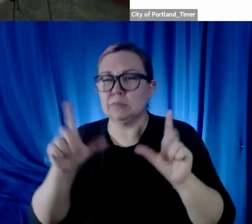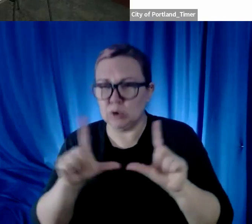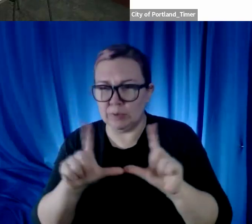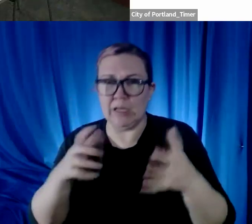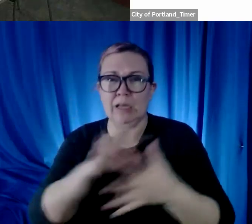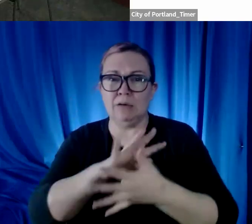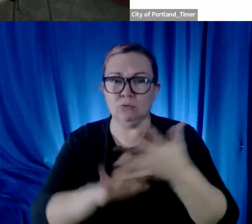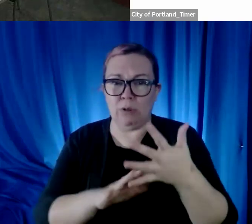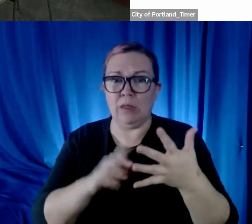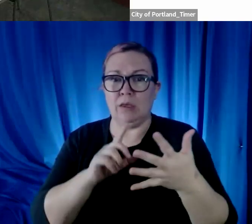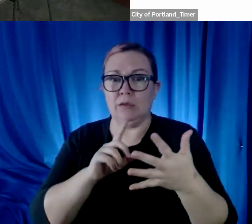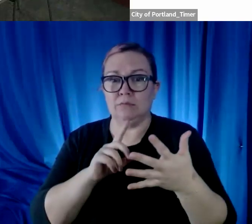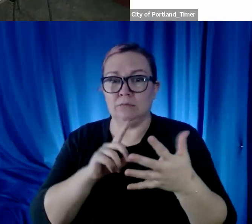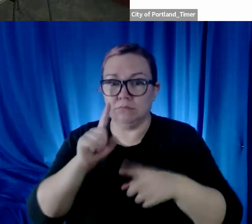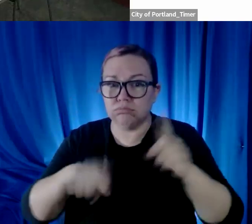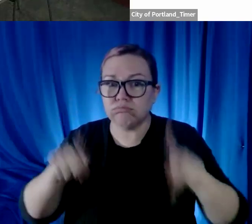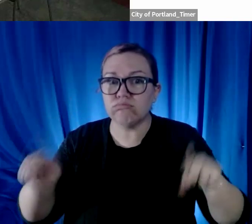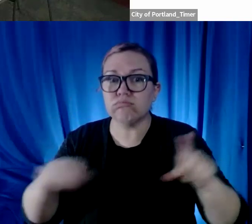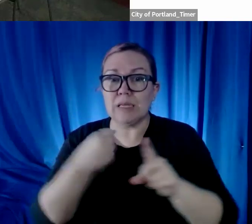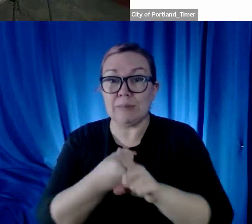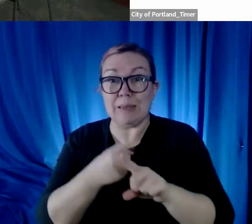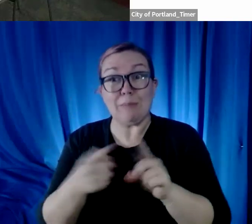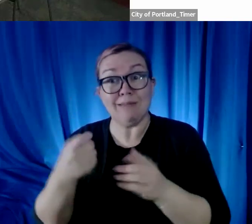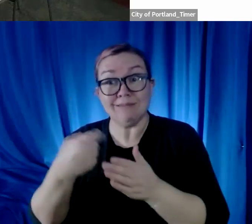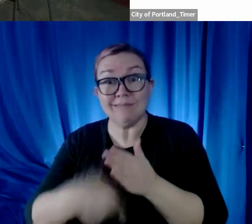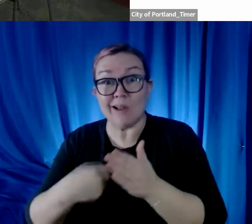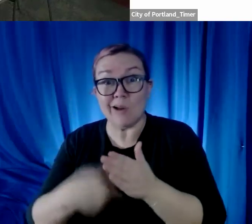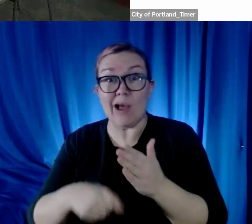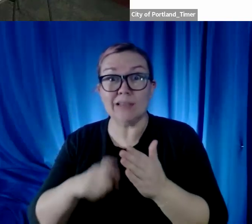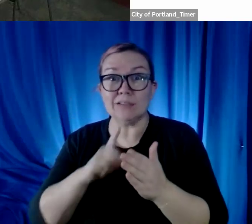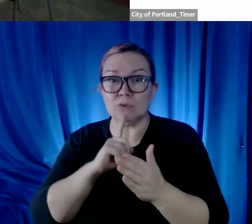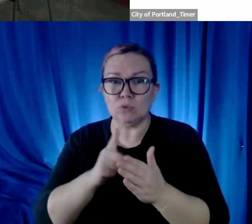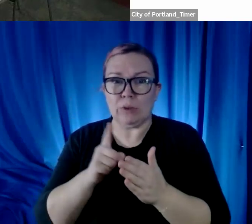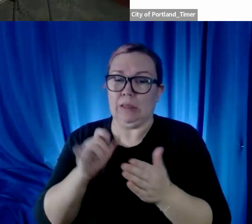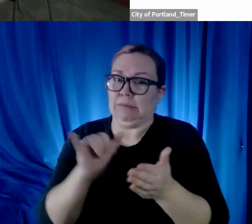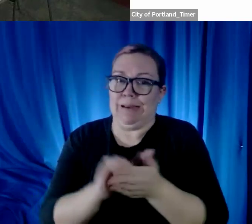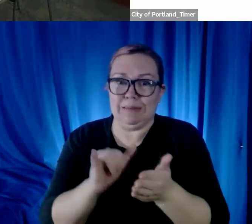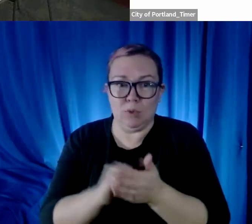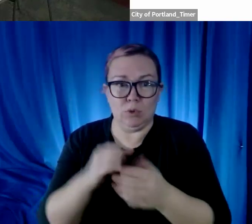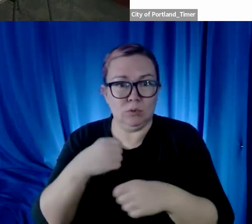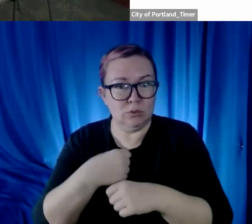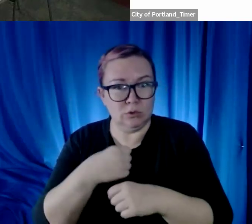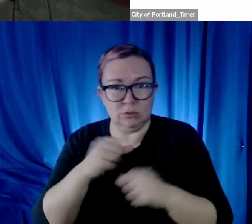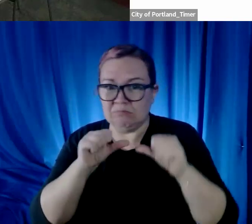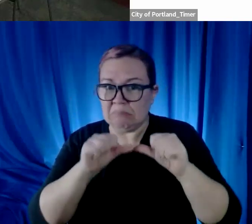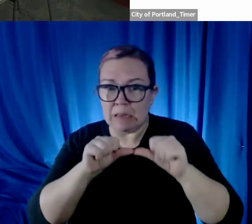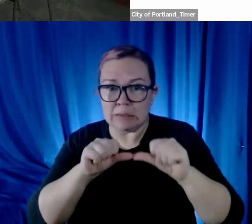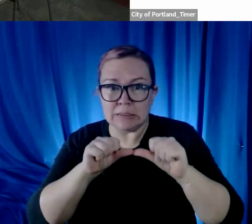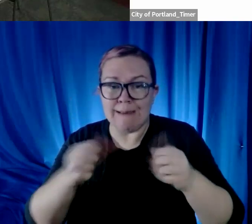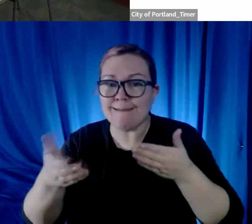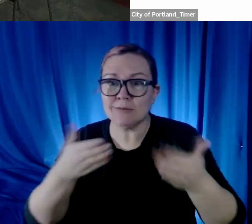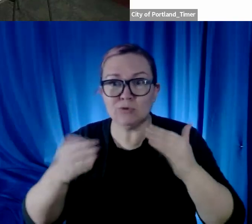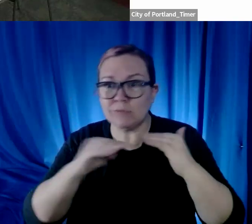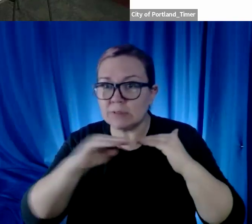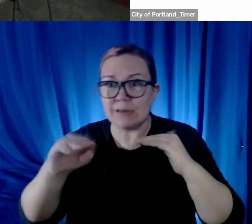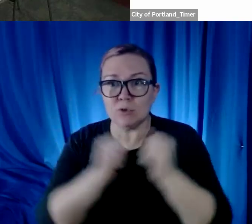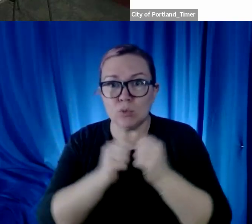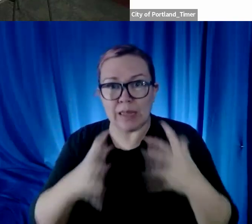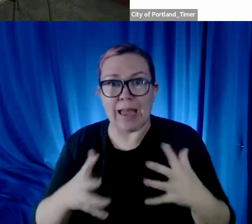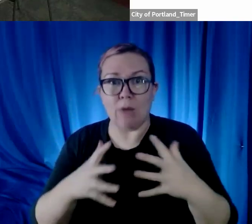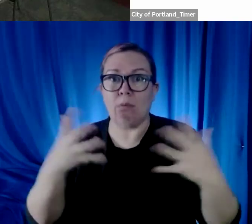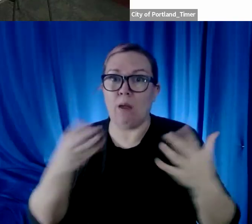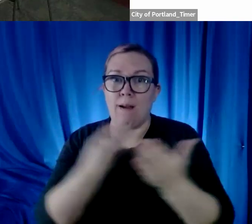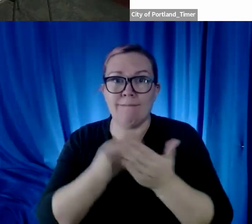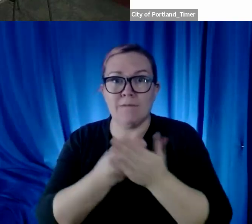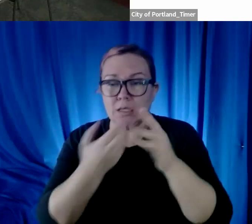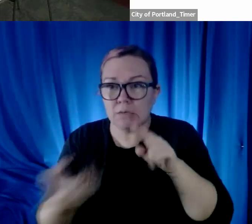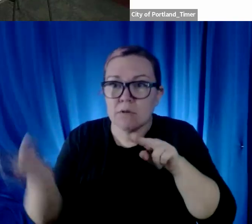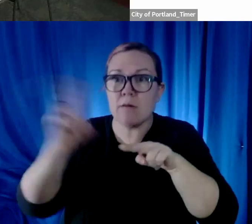The problem is these entities cost structures make it virtually impossible for them to maintain service levels without significant funding increases each year.